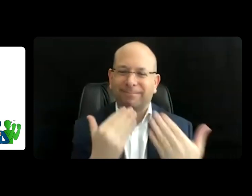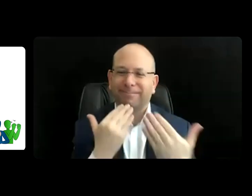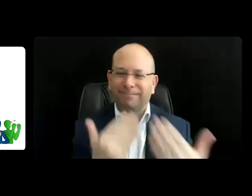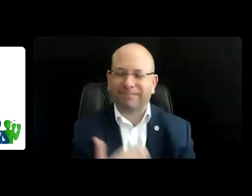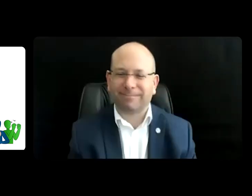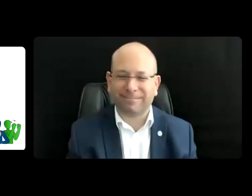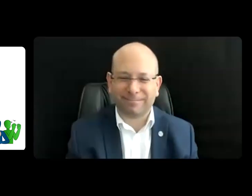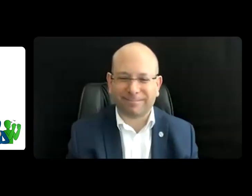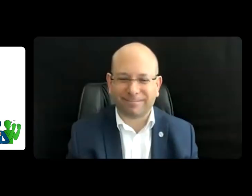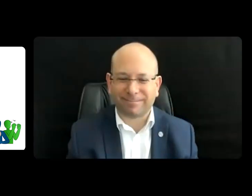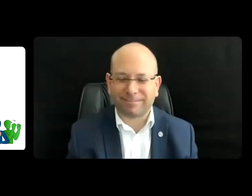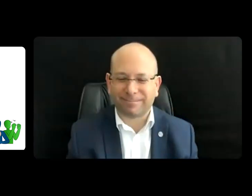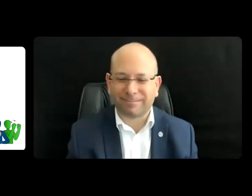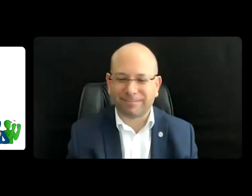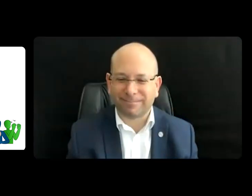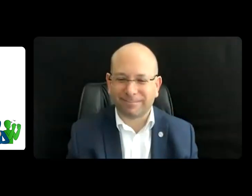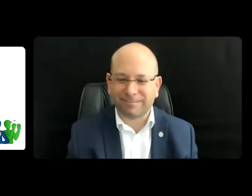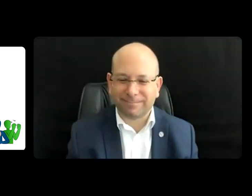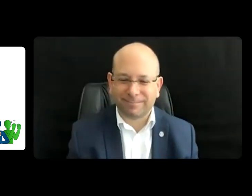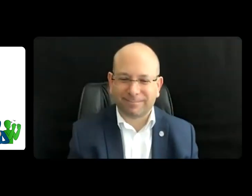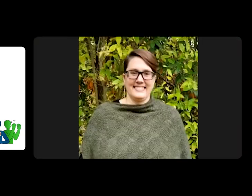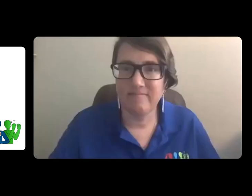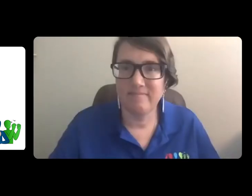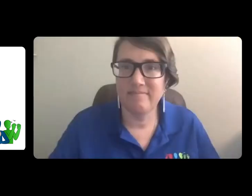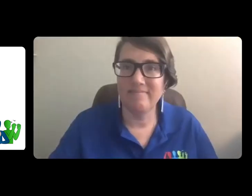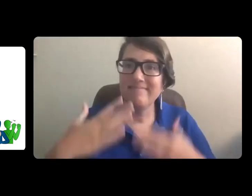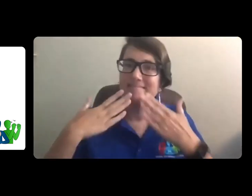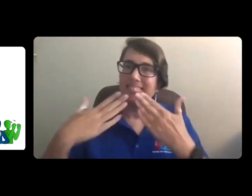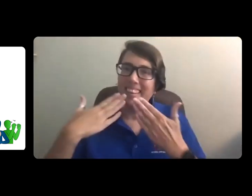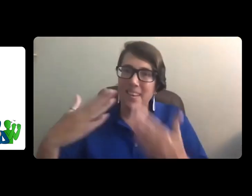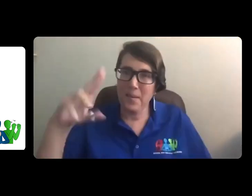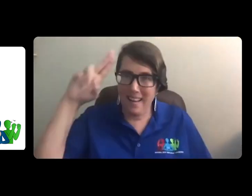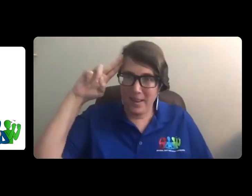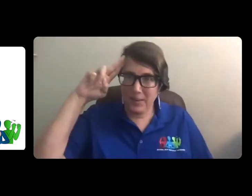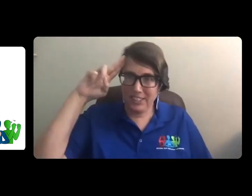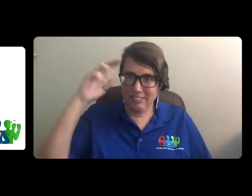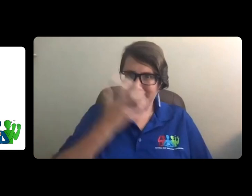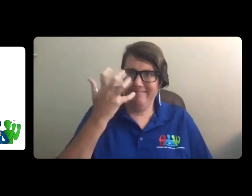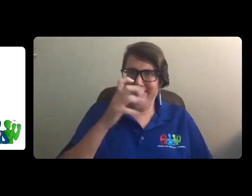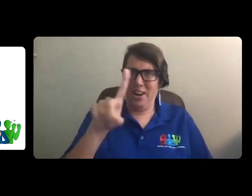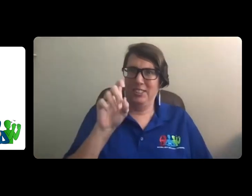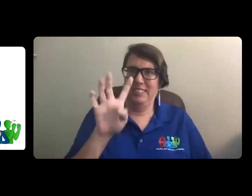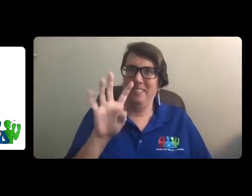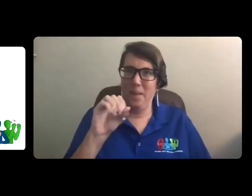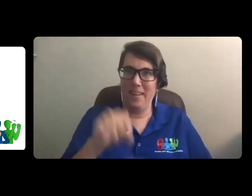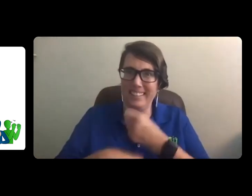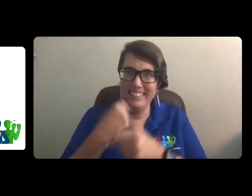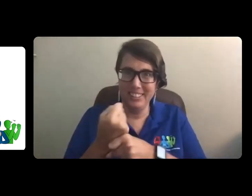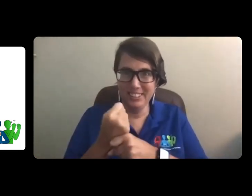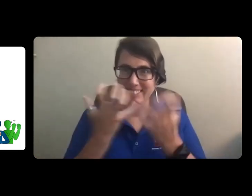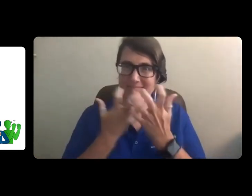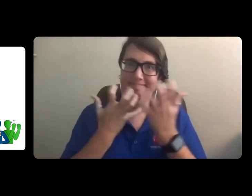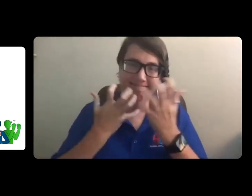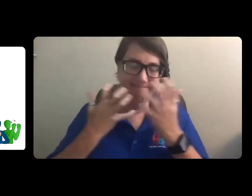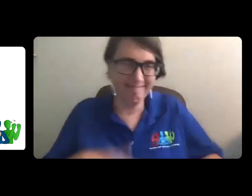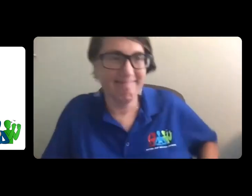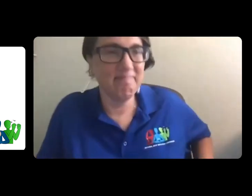So thank you, all, very much. I wish you all a very successful event.